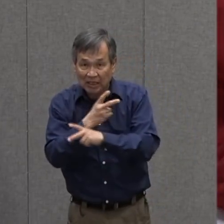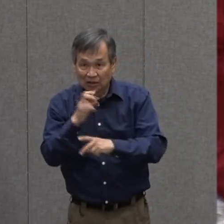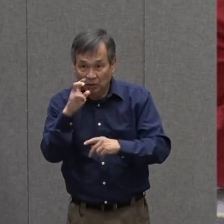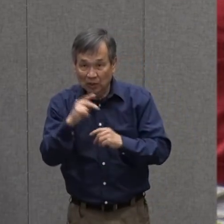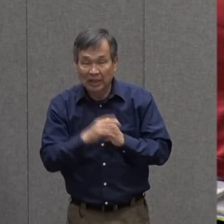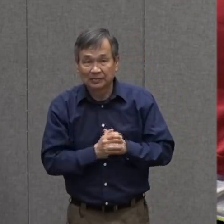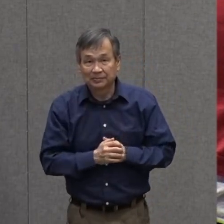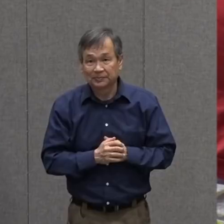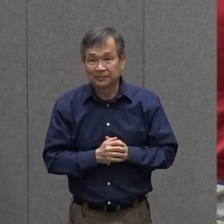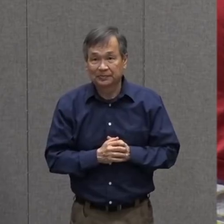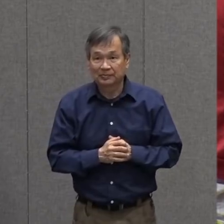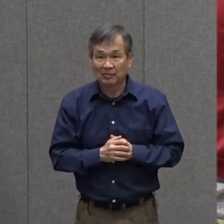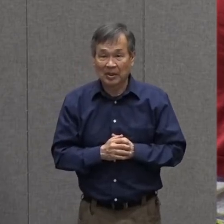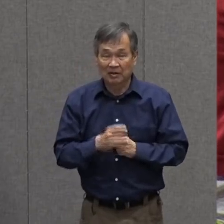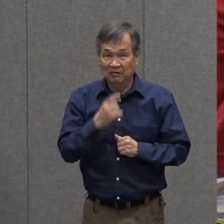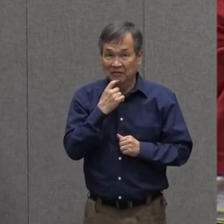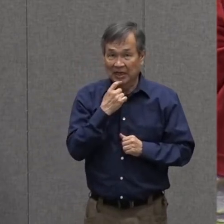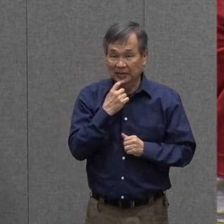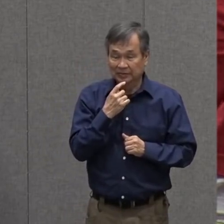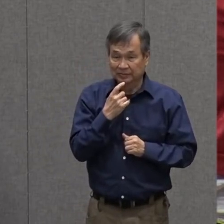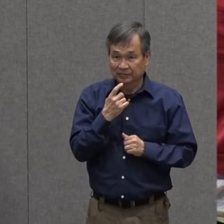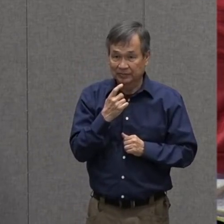So if I already know I can probably